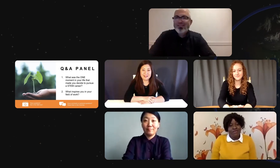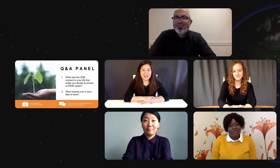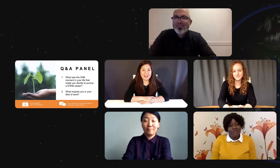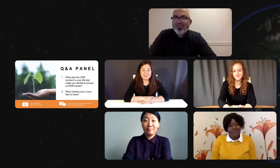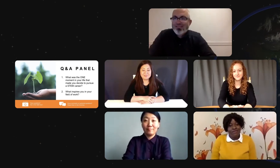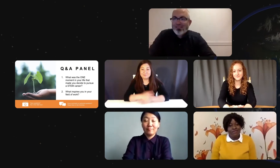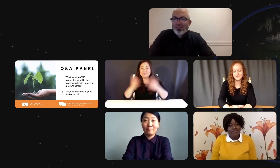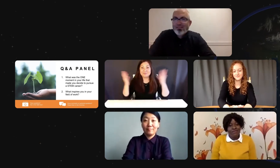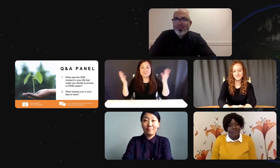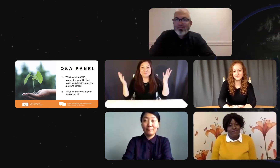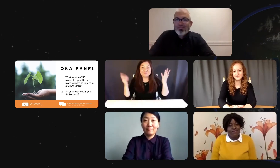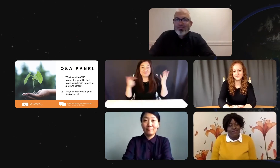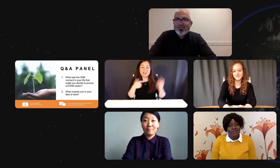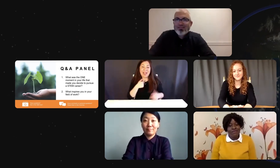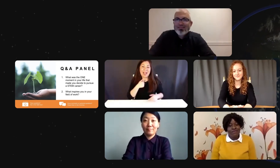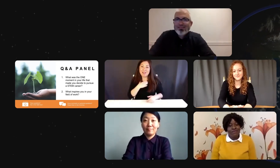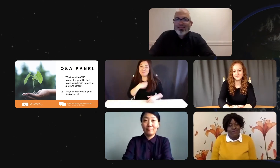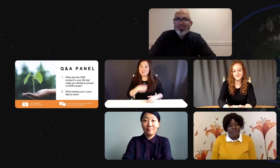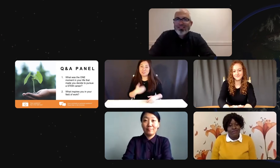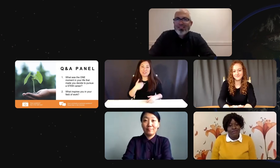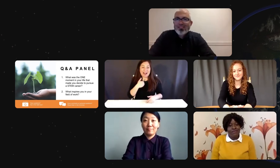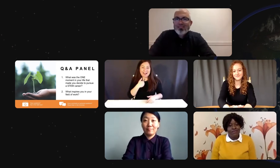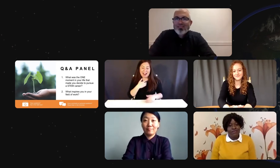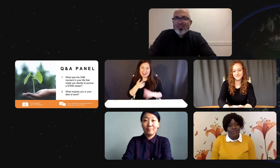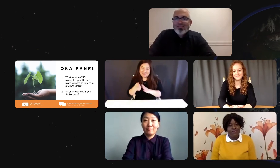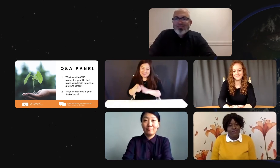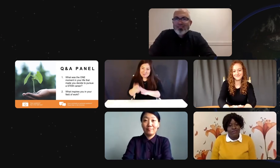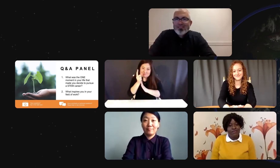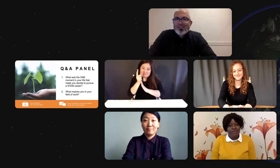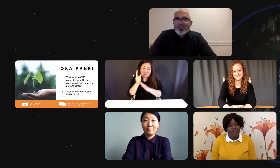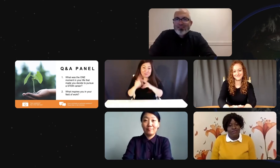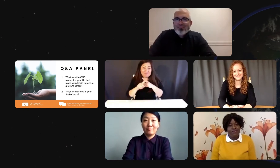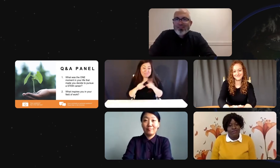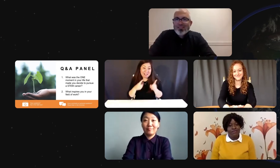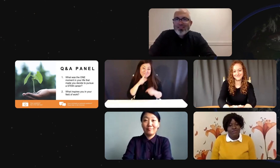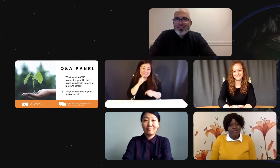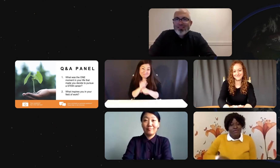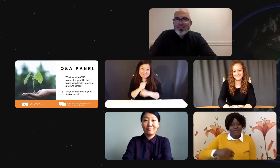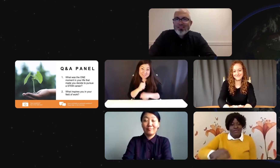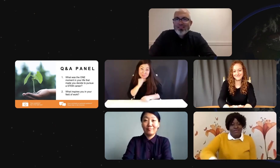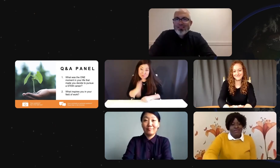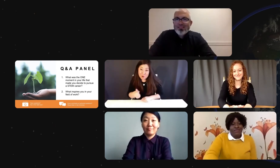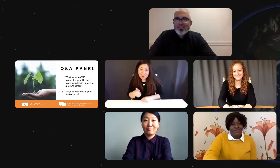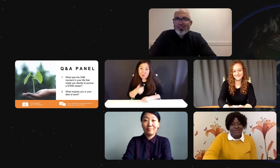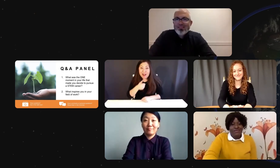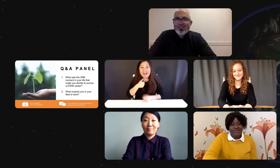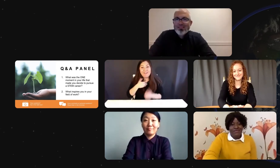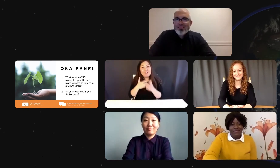career"? I haven't had that moment.